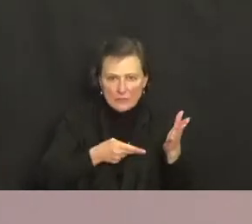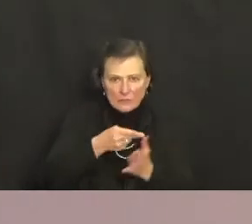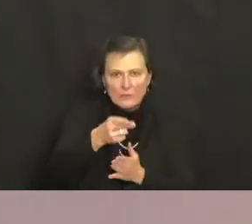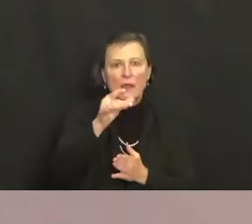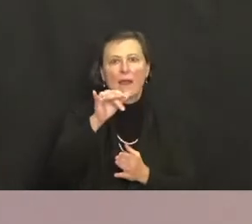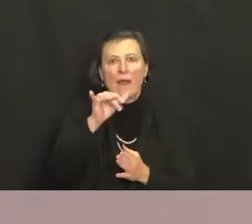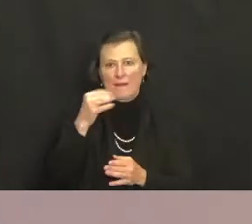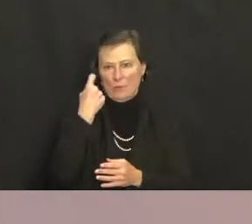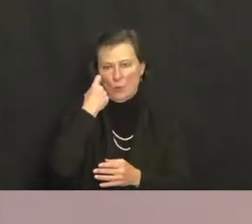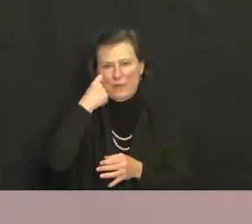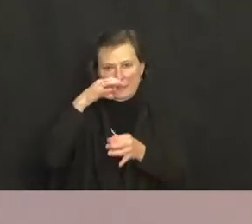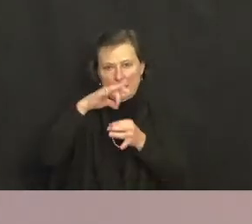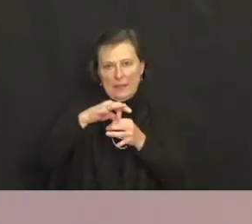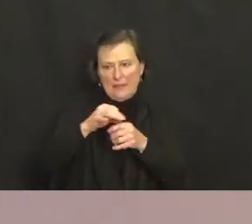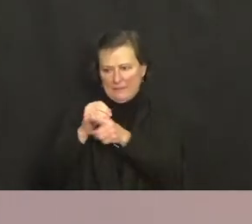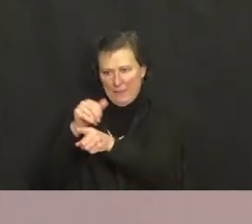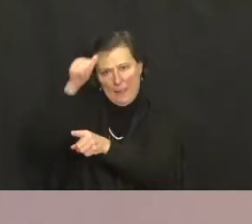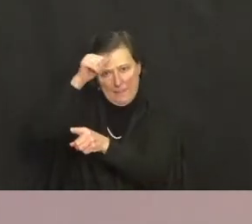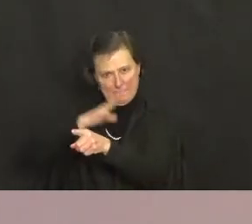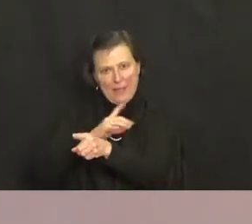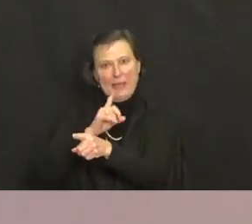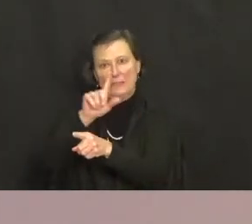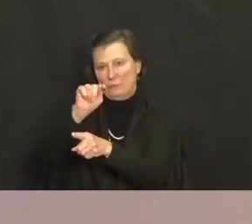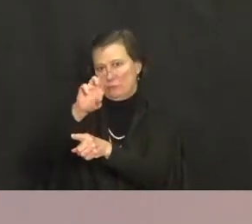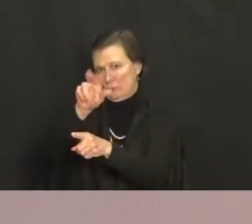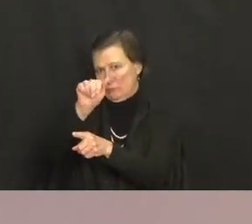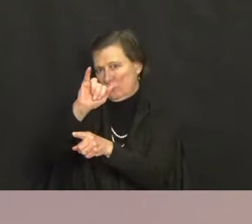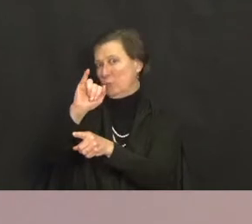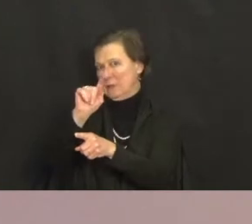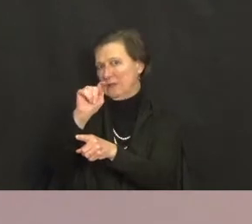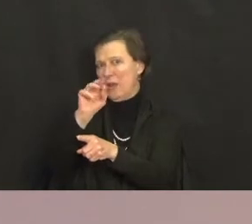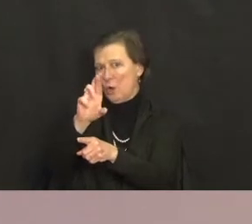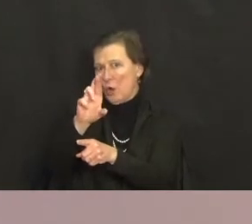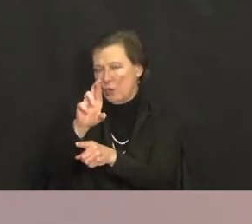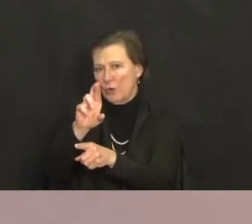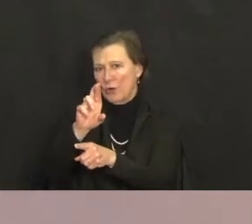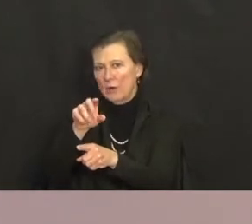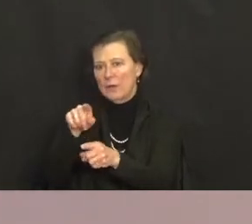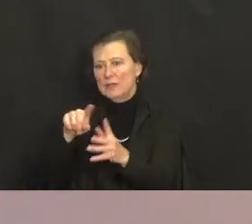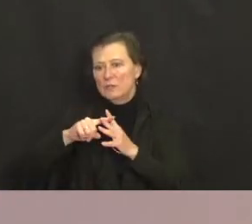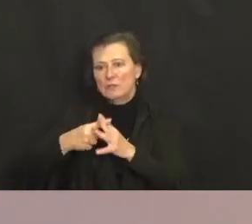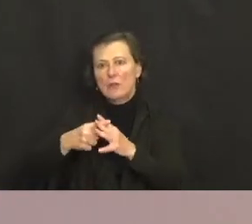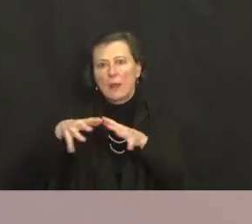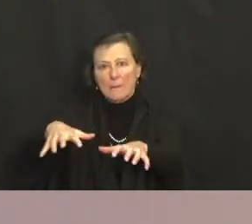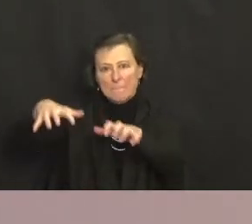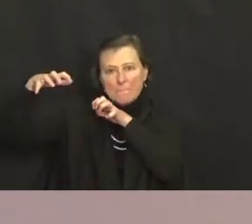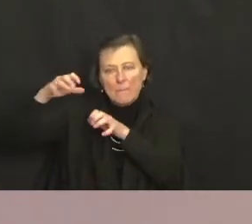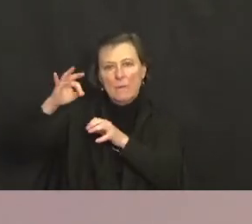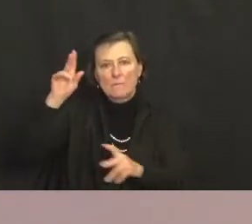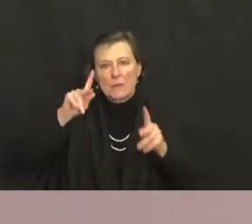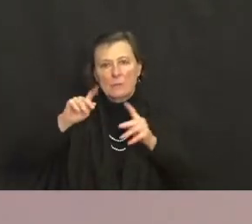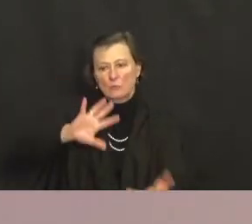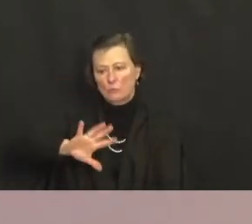He is a traitor...who instigated a mob to overturn the will of the people.